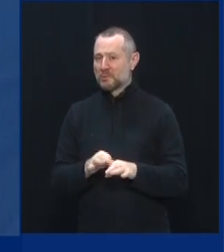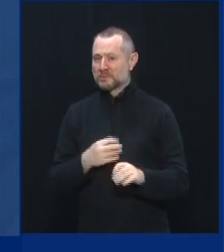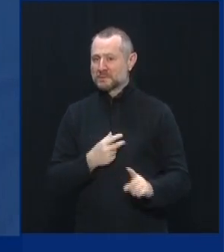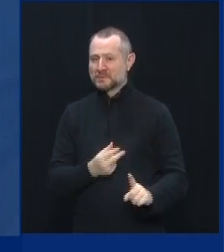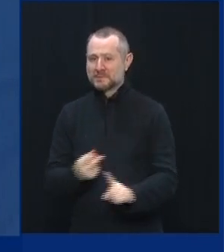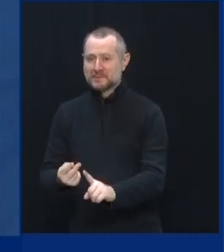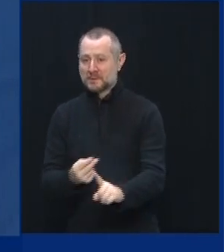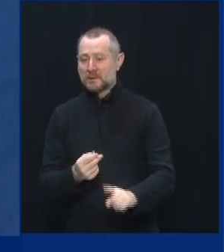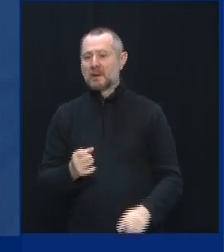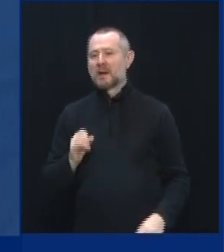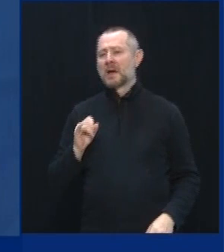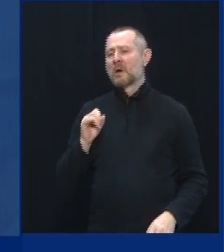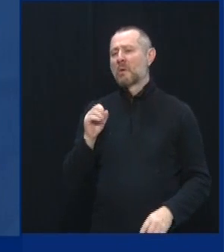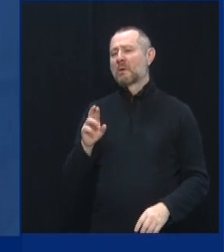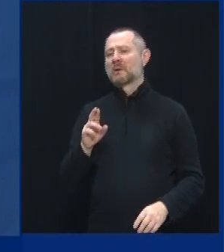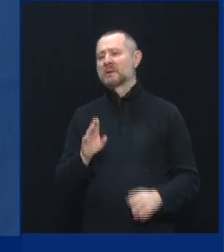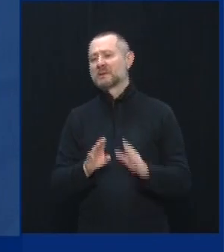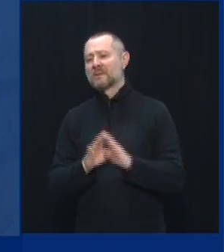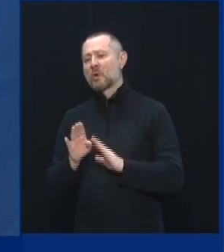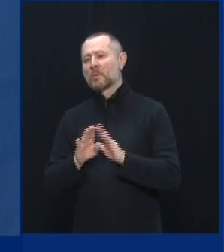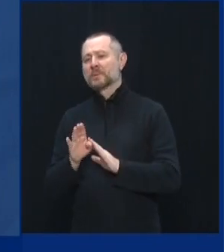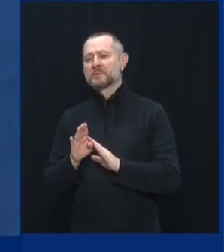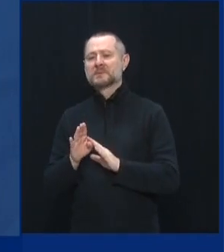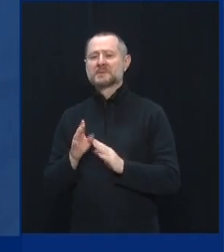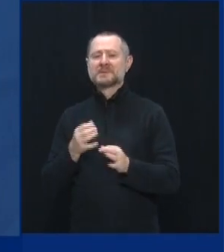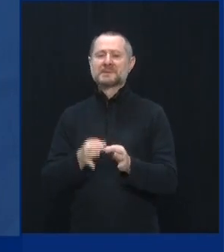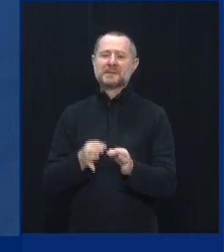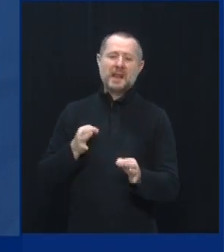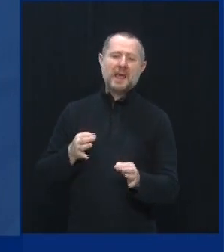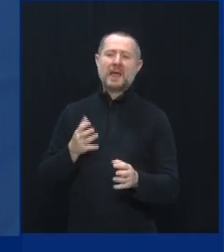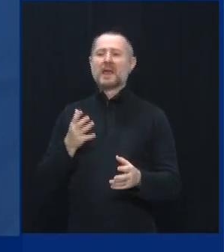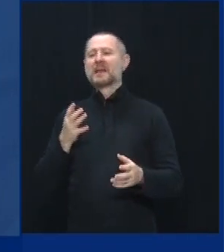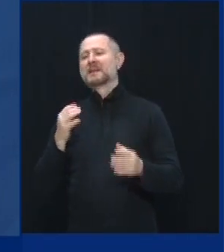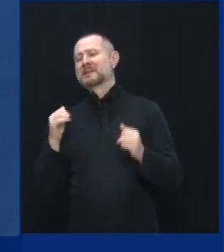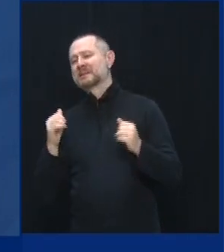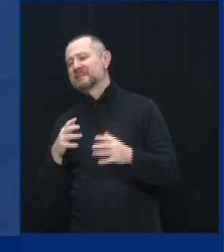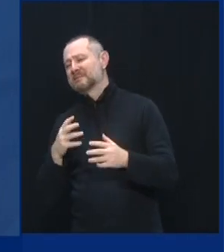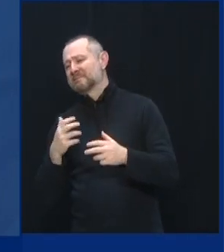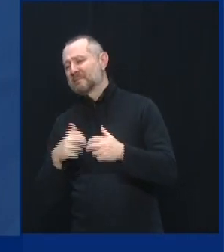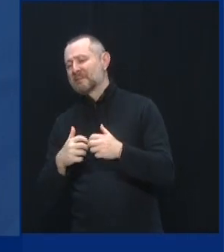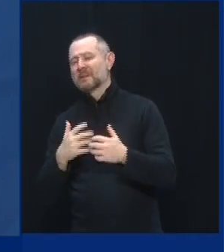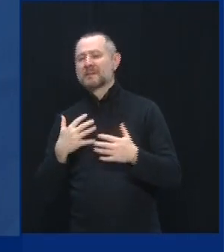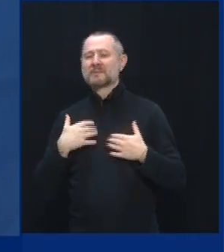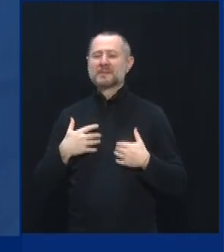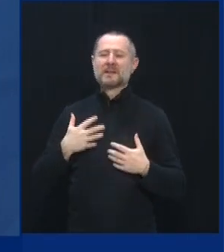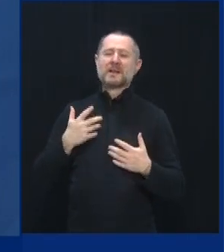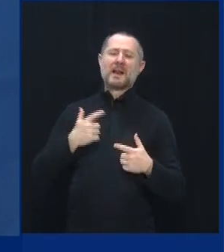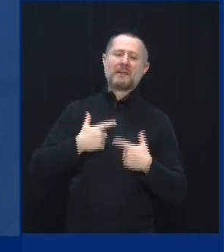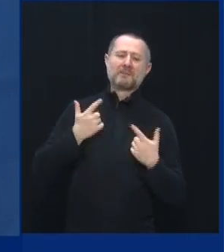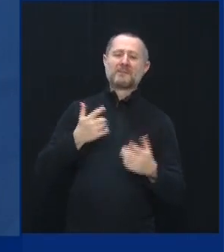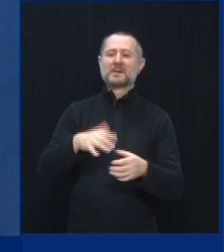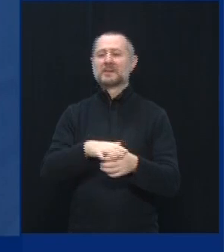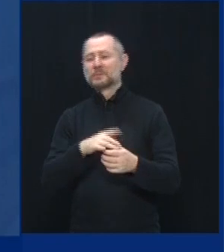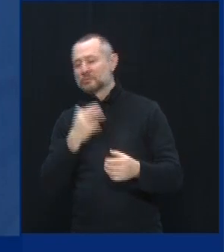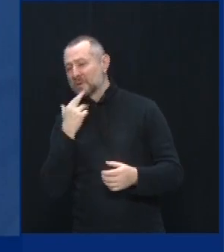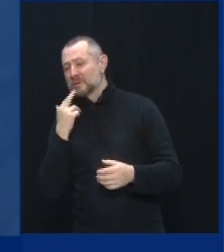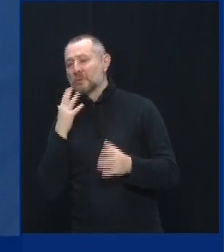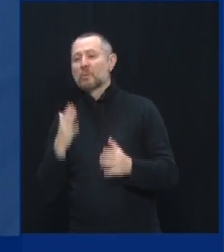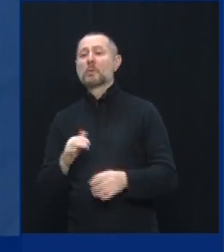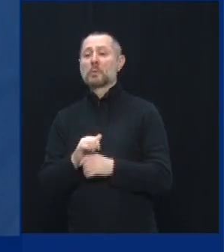DRIVERS BECAUSE THEY THINK THAT'S BEEN A PROBLEM, OR